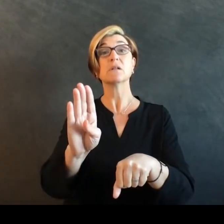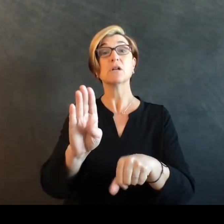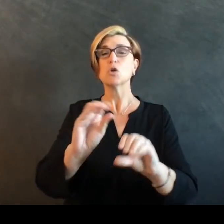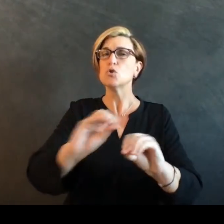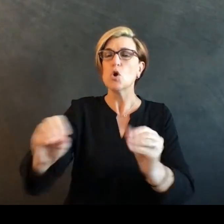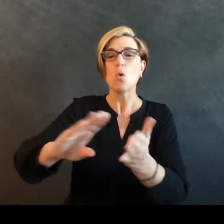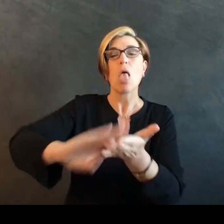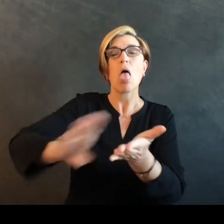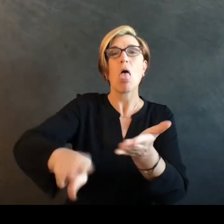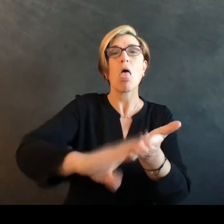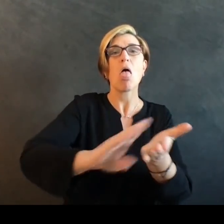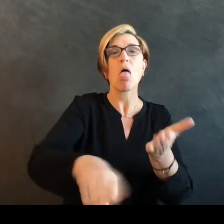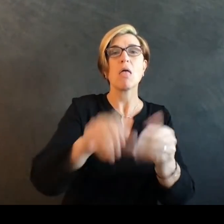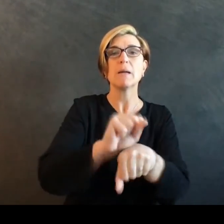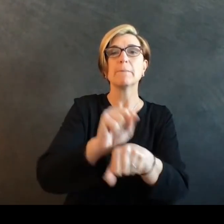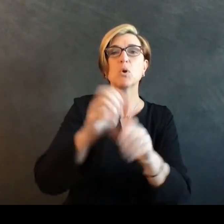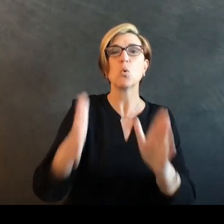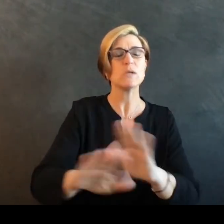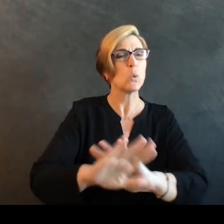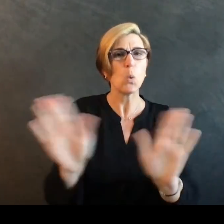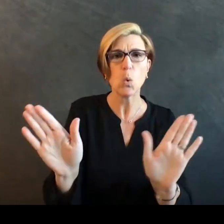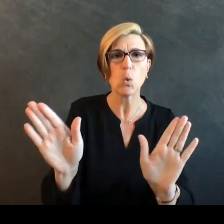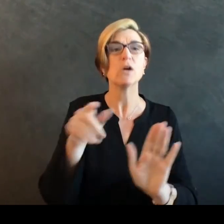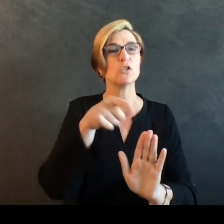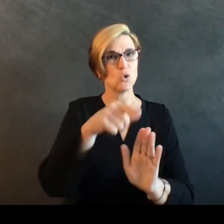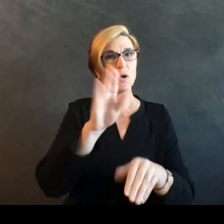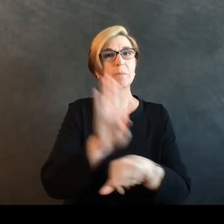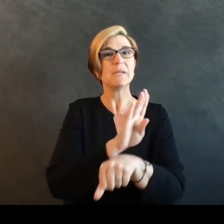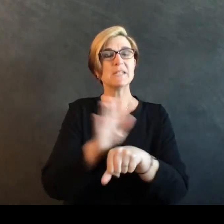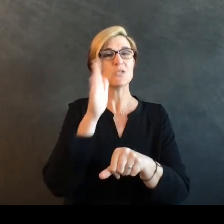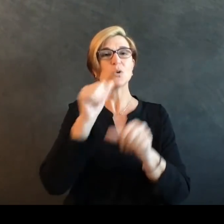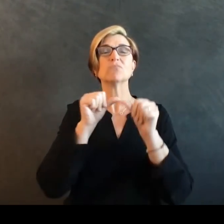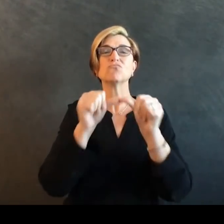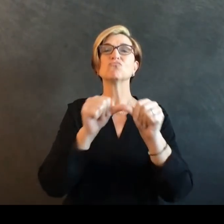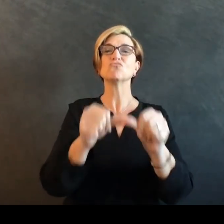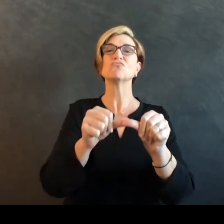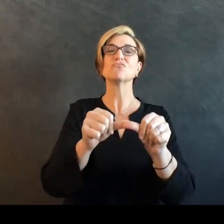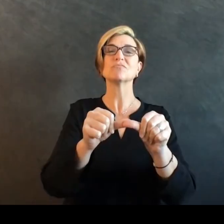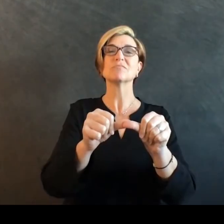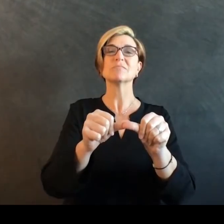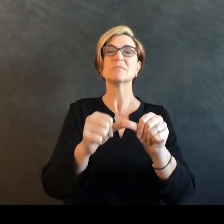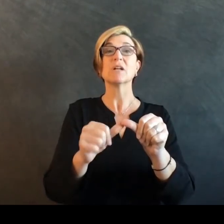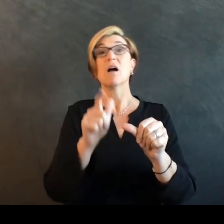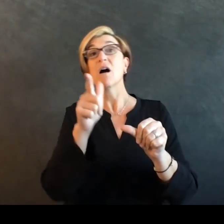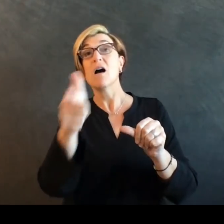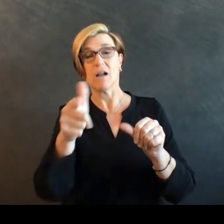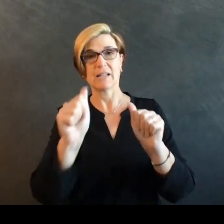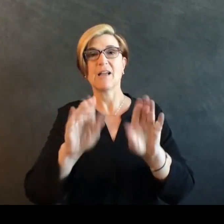keep their businesses viable through this unprecedented disruption I want to